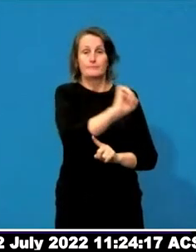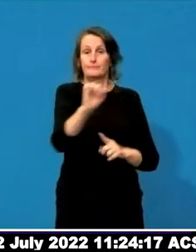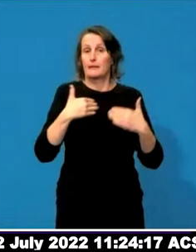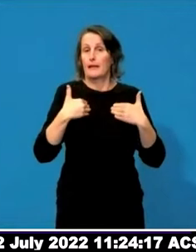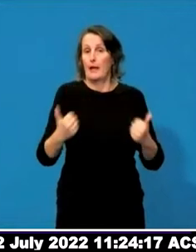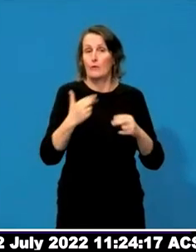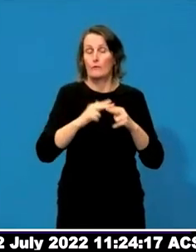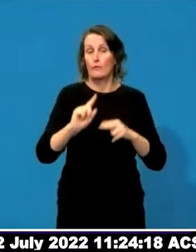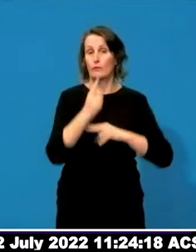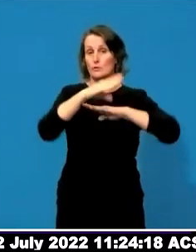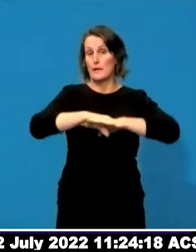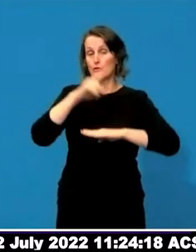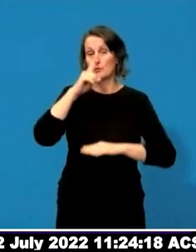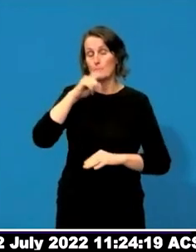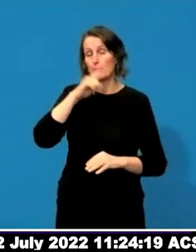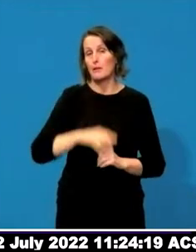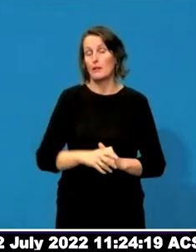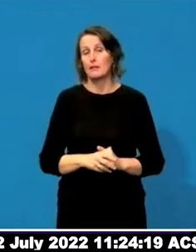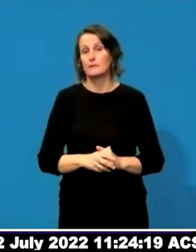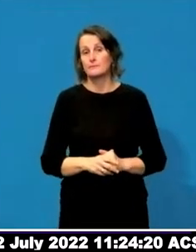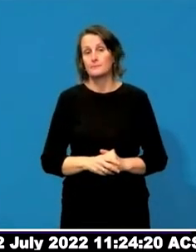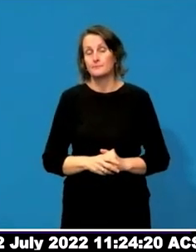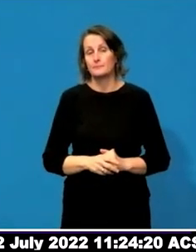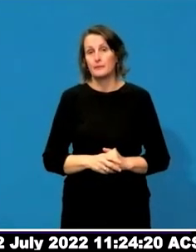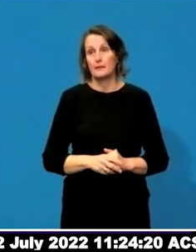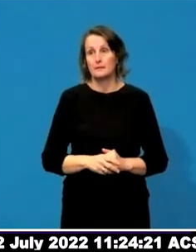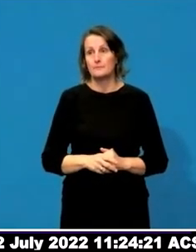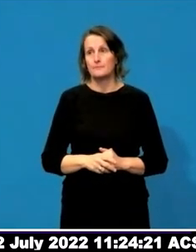I don't think that we've necessarily cracked the code